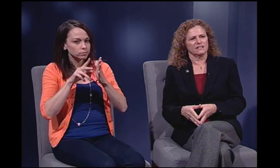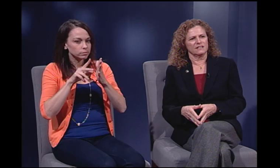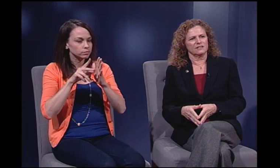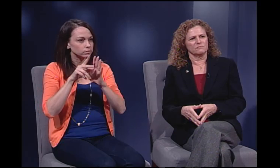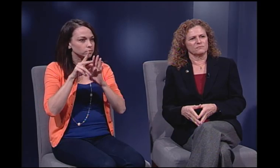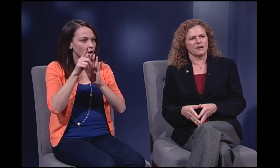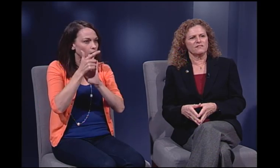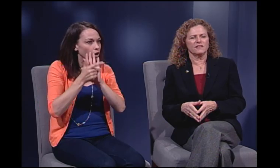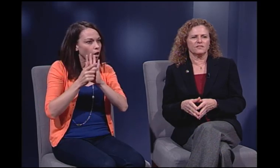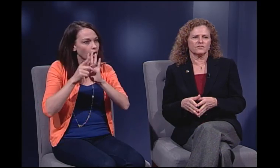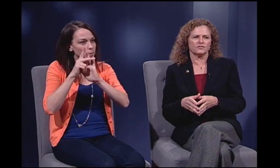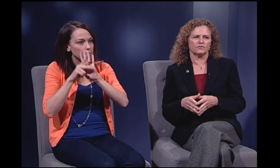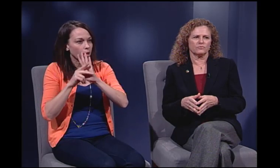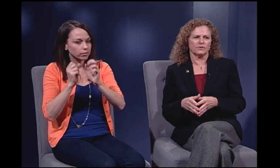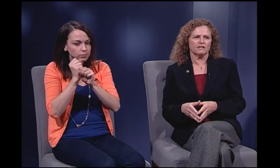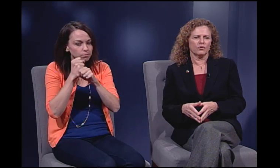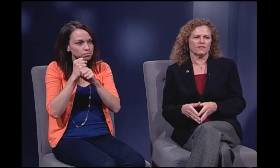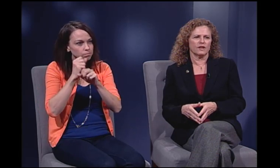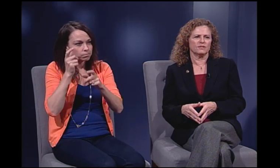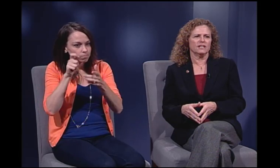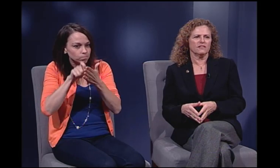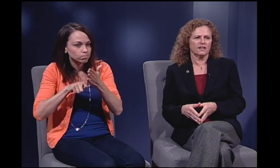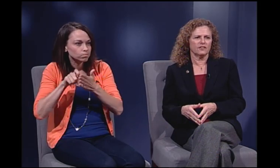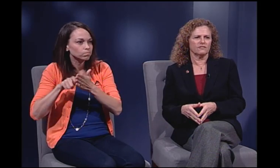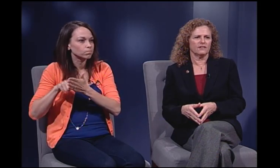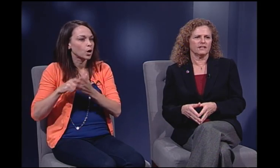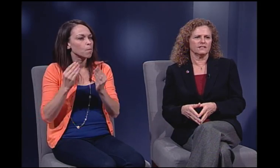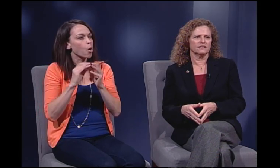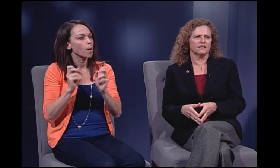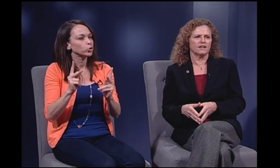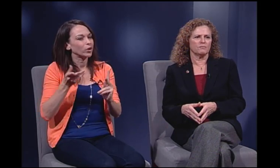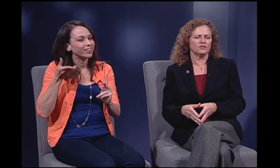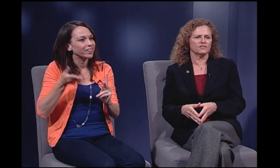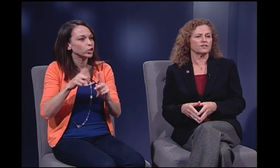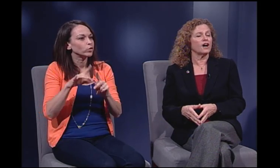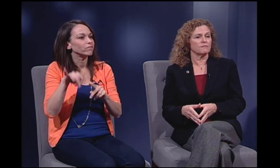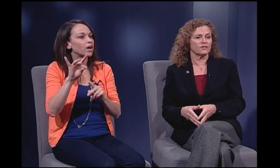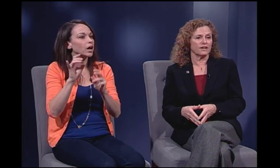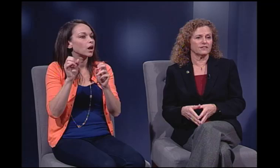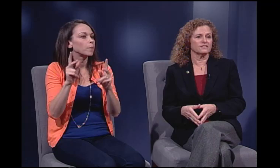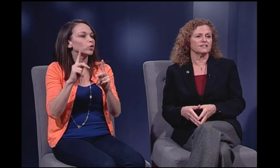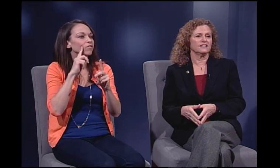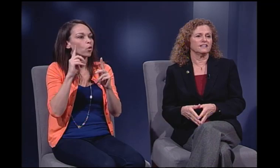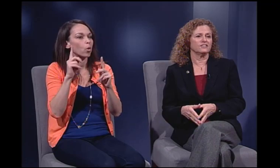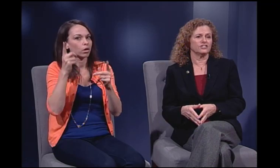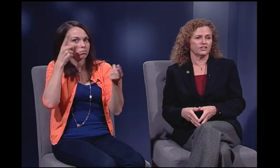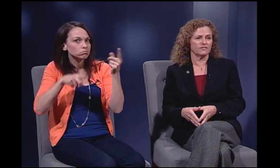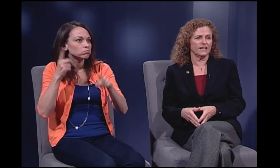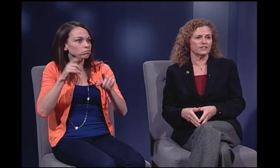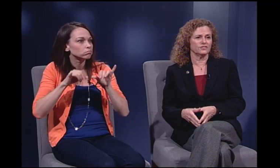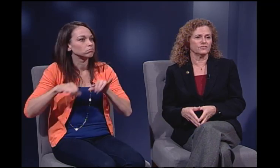I think there's really more of an opportunity there to find opportunities for common ground and shared values